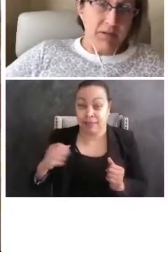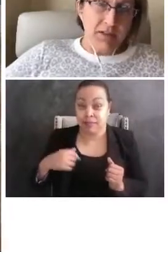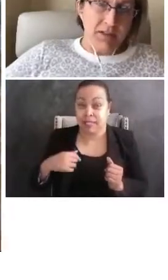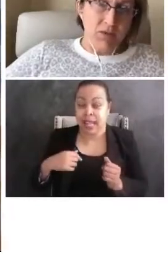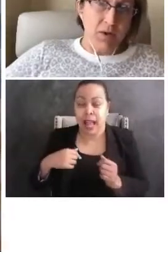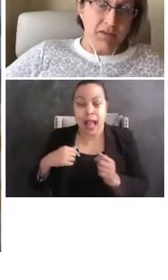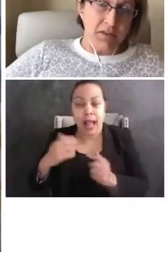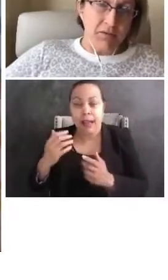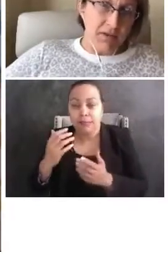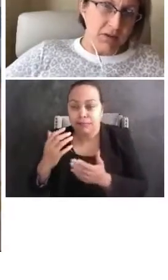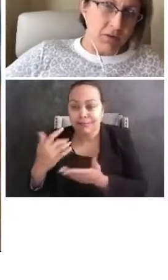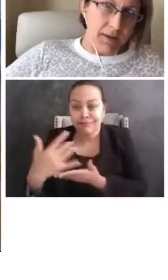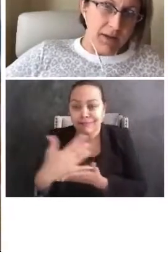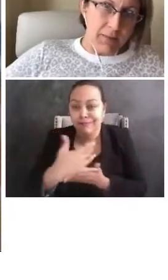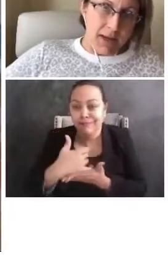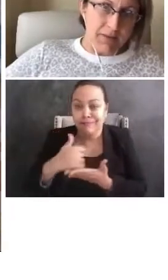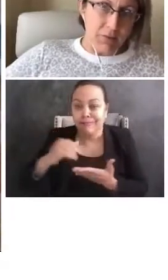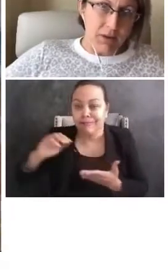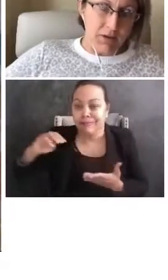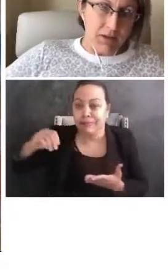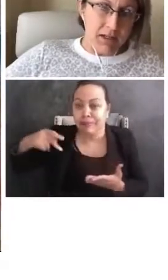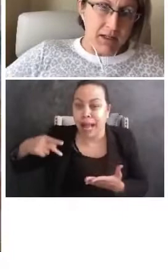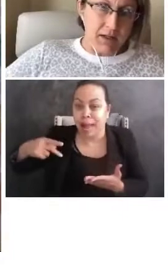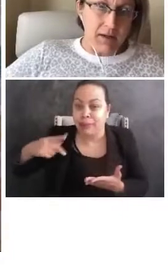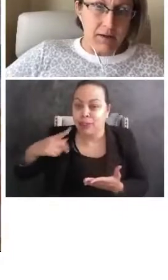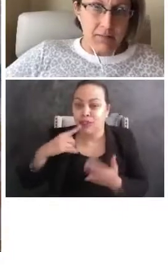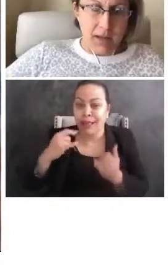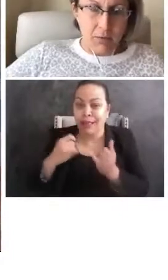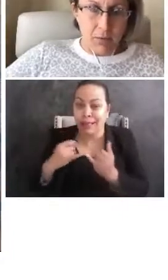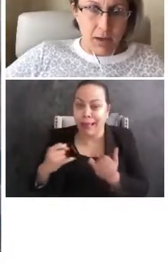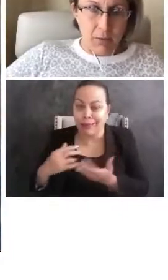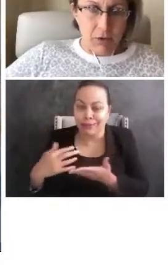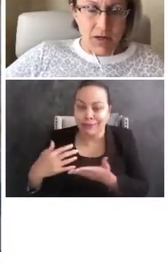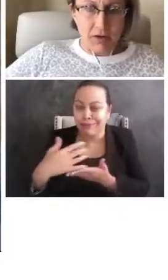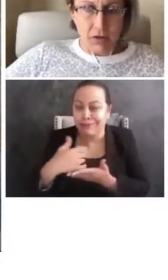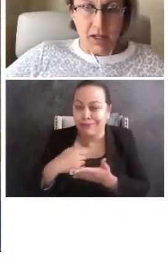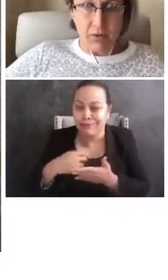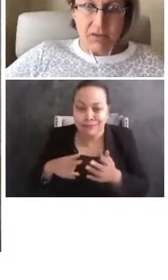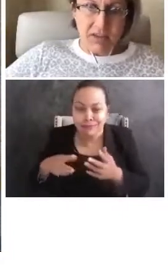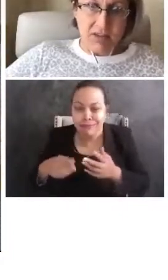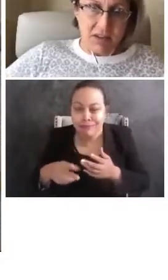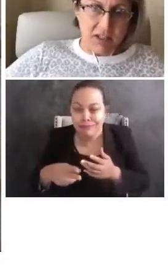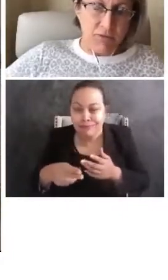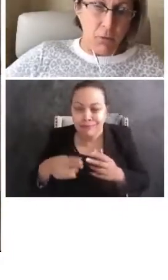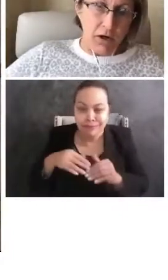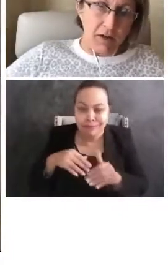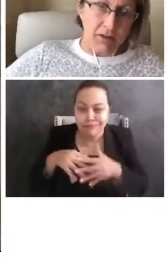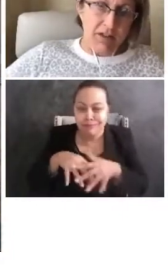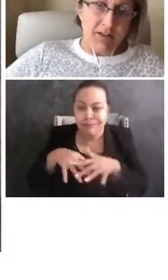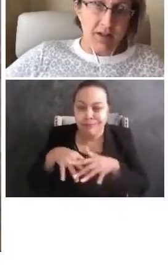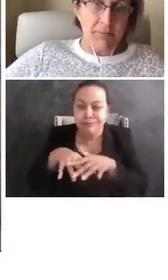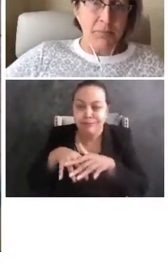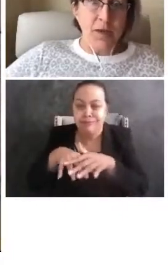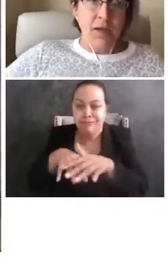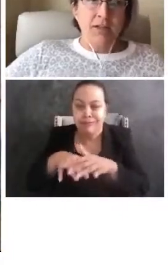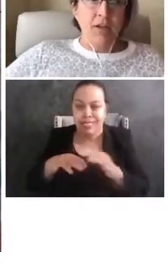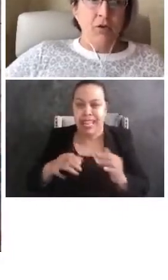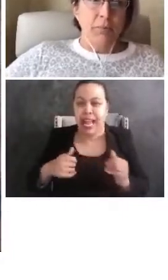This is what the physical maps looked like.